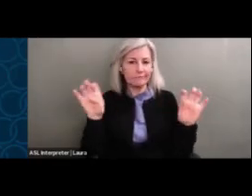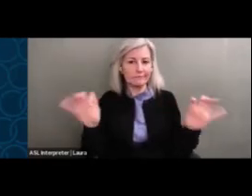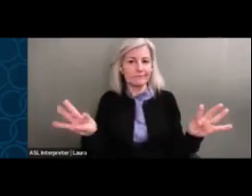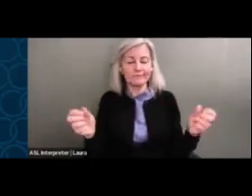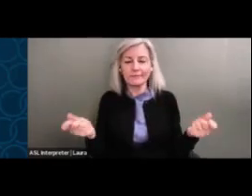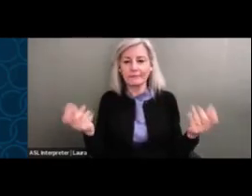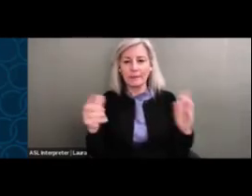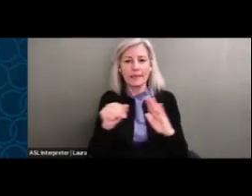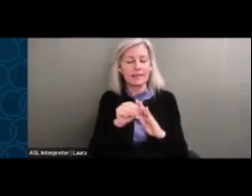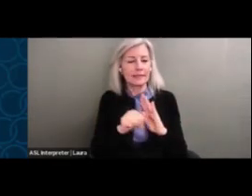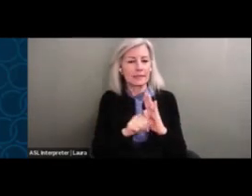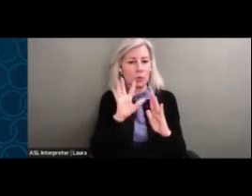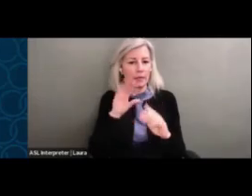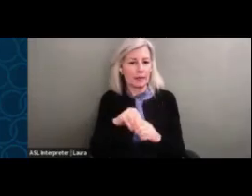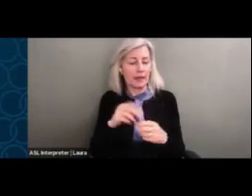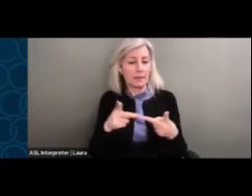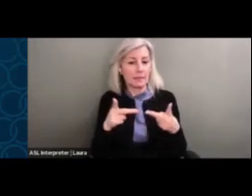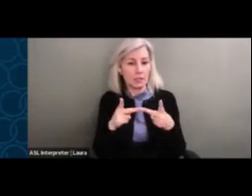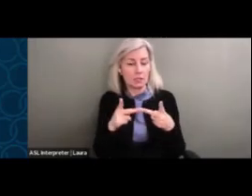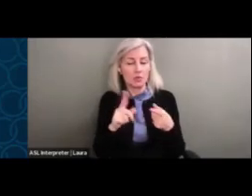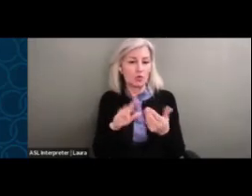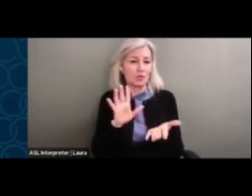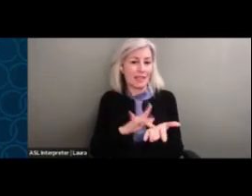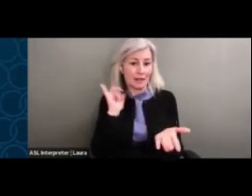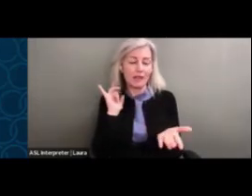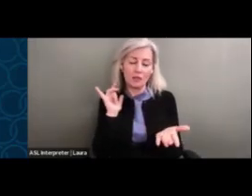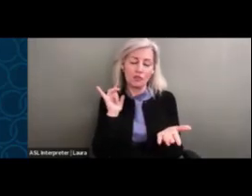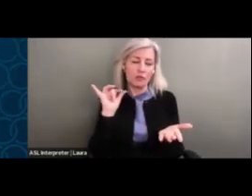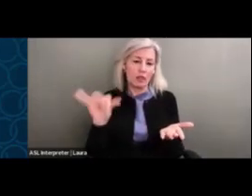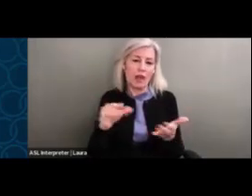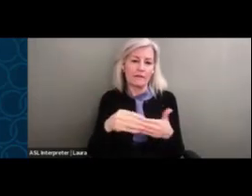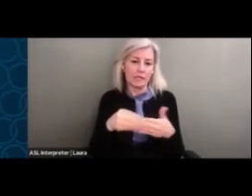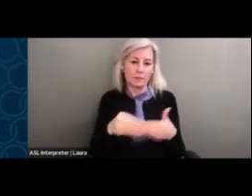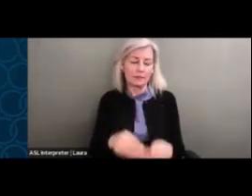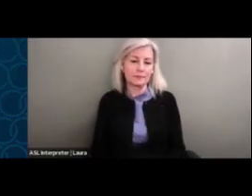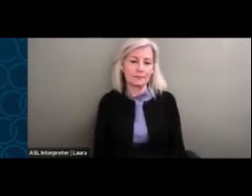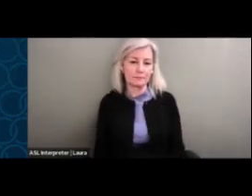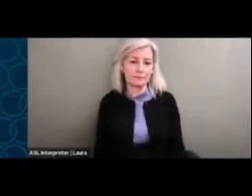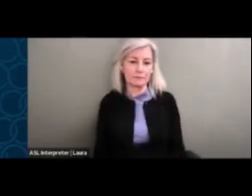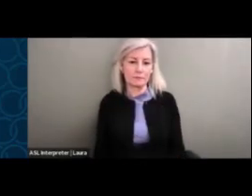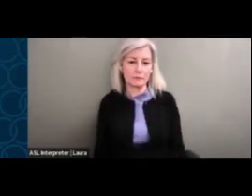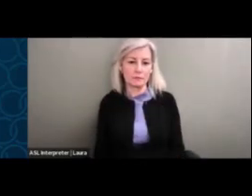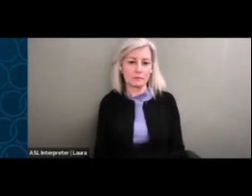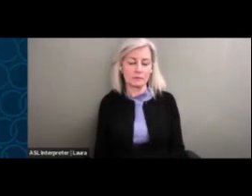and that in the short term, states will have to come up with their own state match, so it's really unknown